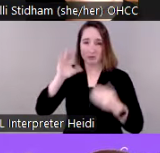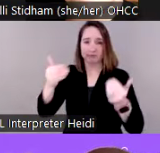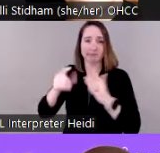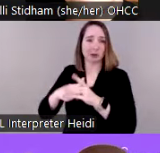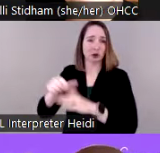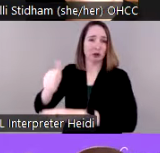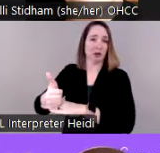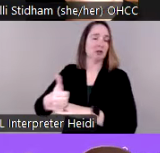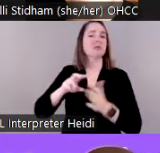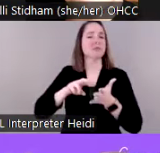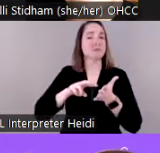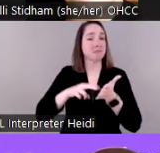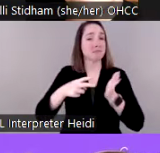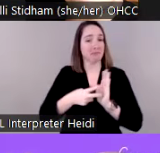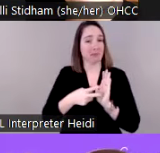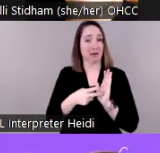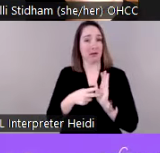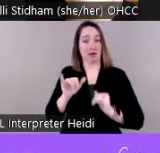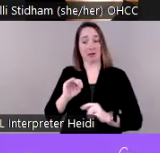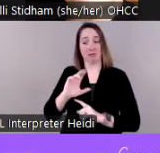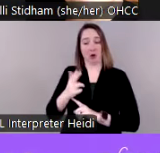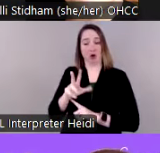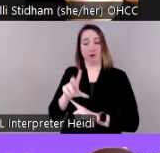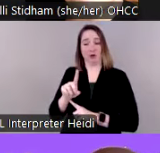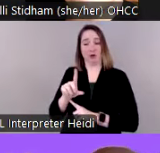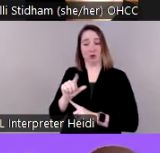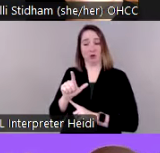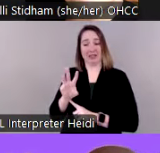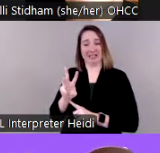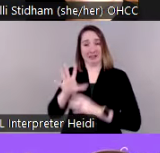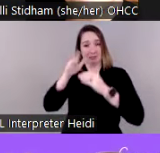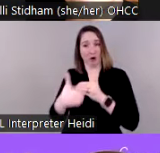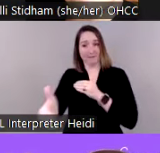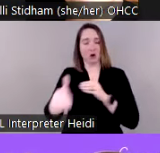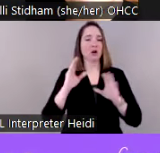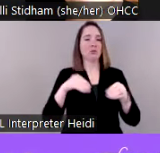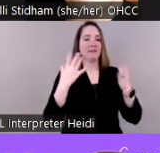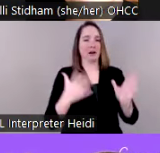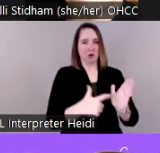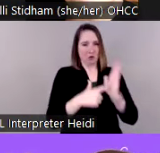And what that means is that from that date forward,